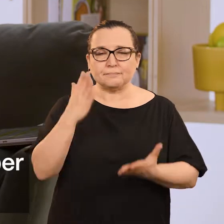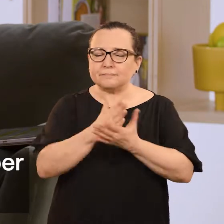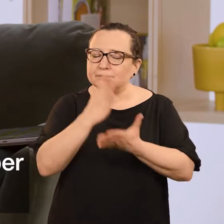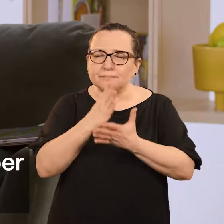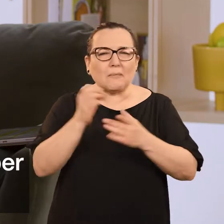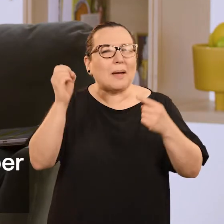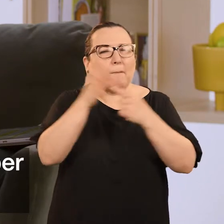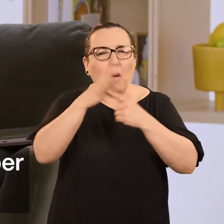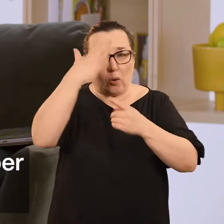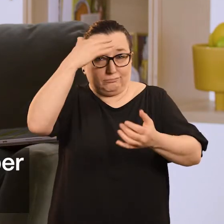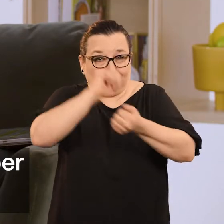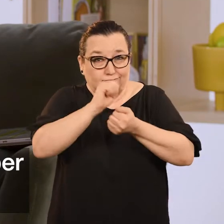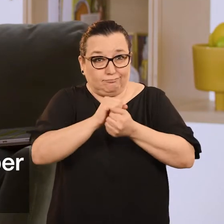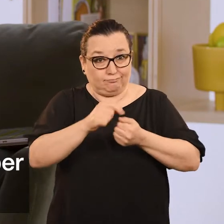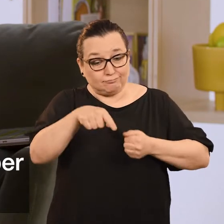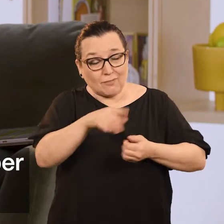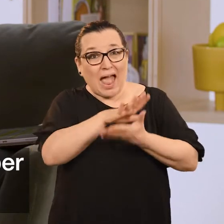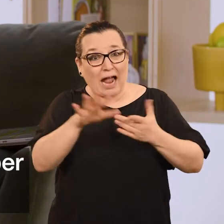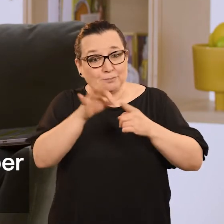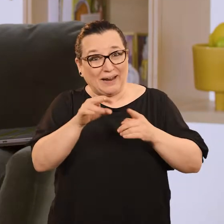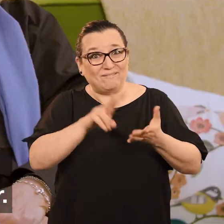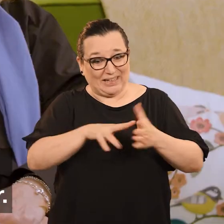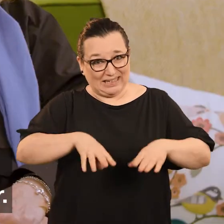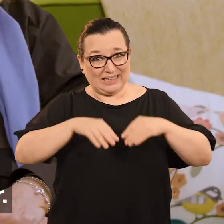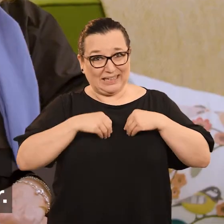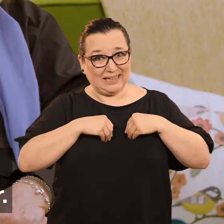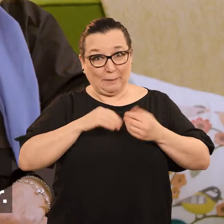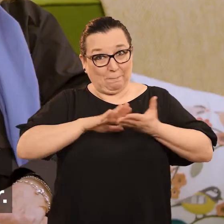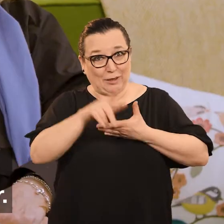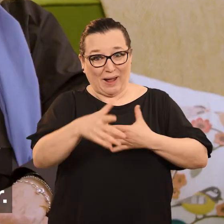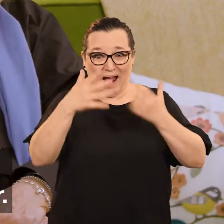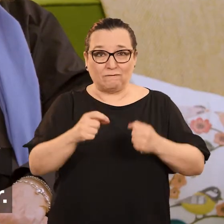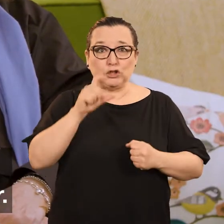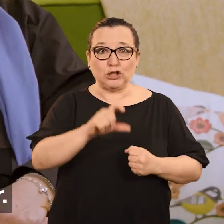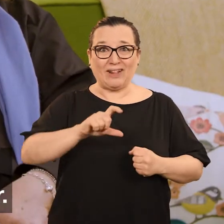The important thing to remember is that having HPV does not mean that you have cervical cancer.